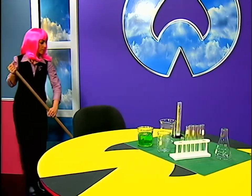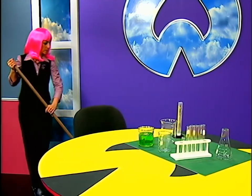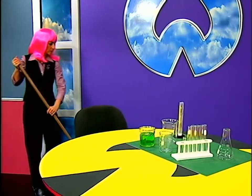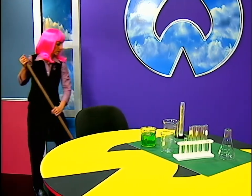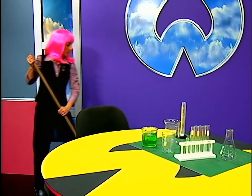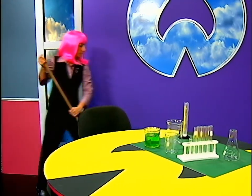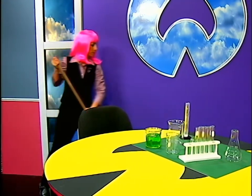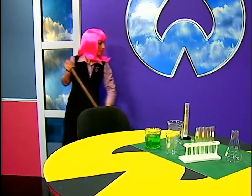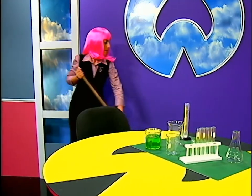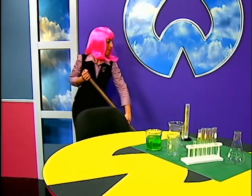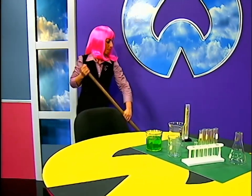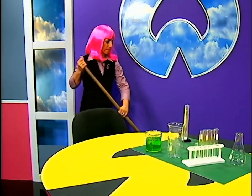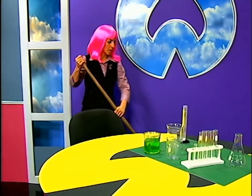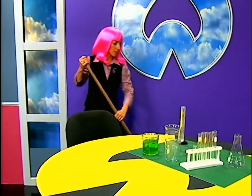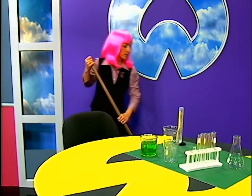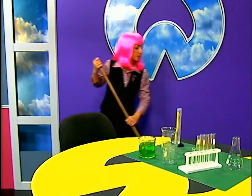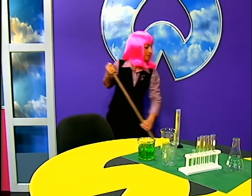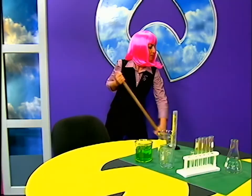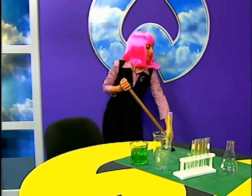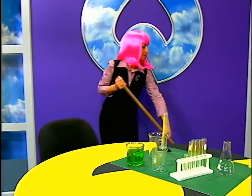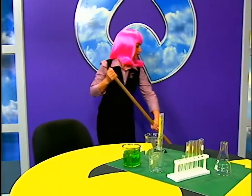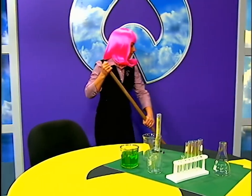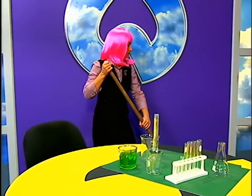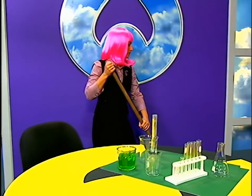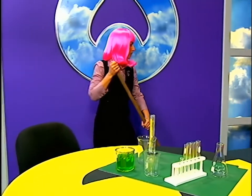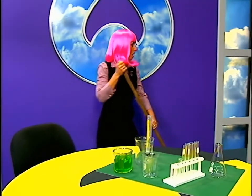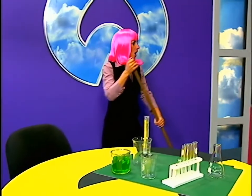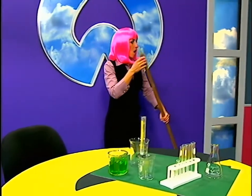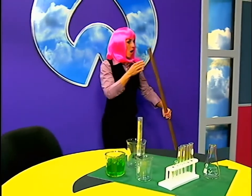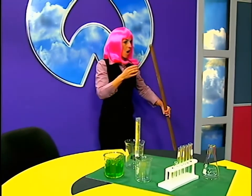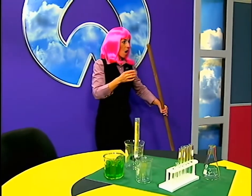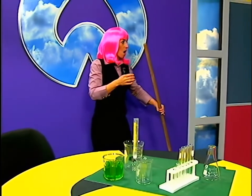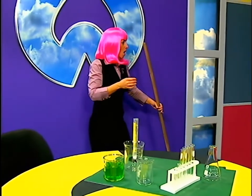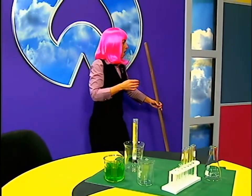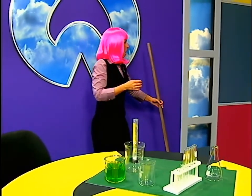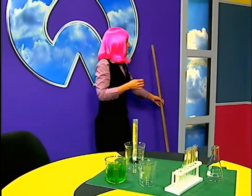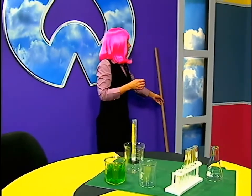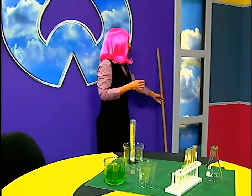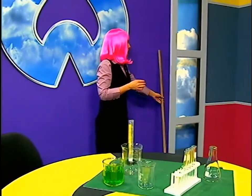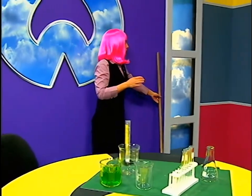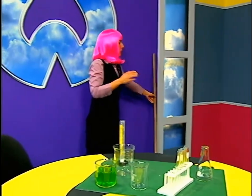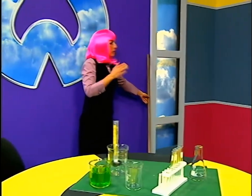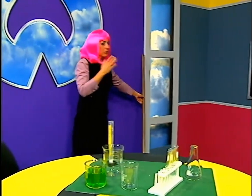...IT JUST NEEDS ANOTHER LITTLE ADJUSTMENT, EH? ARGH! WHATEVER.